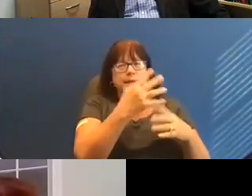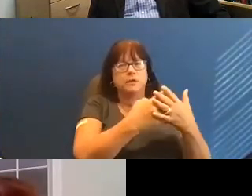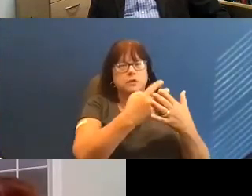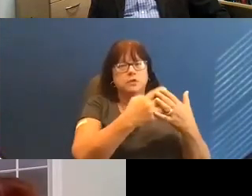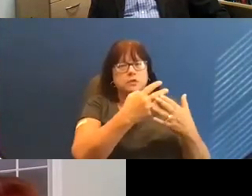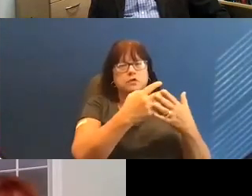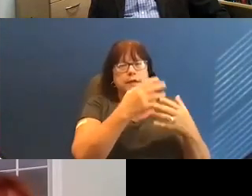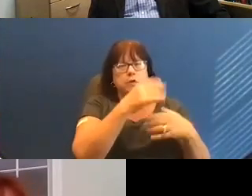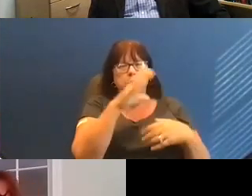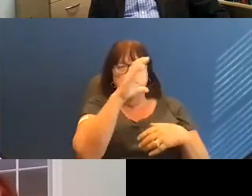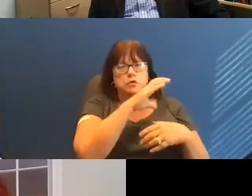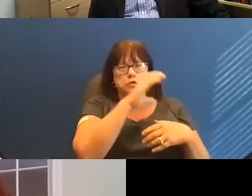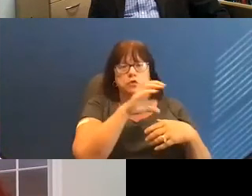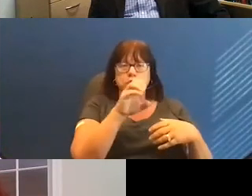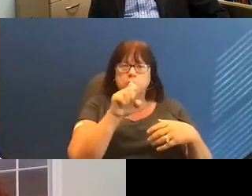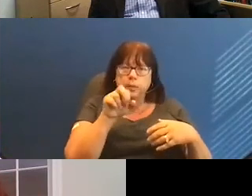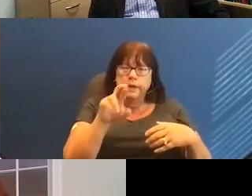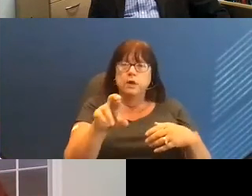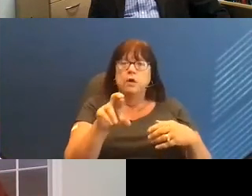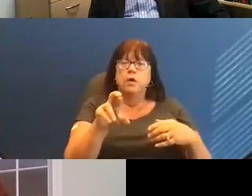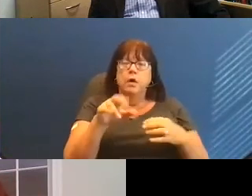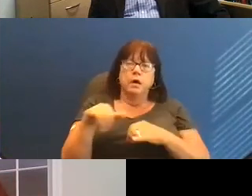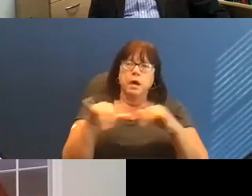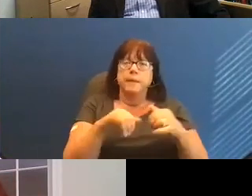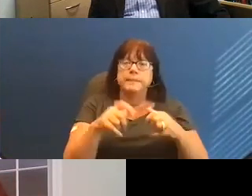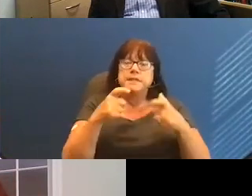So OER commons is a huge repository and it contains a lot of supplemental resources